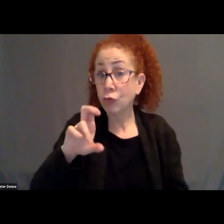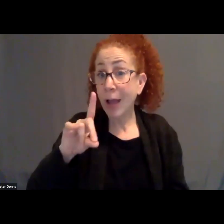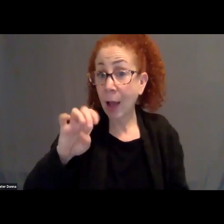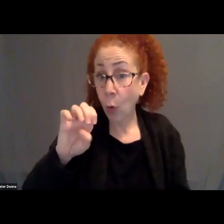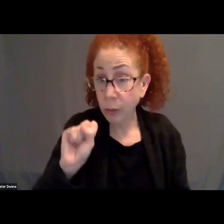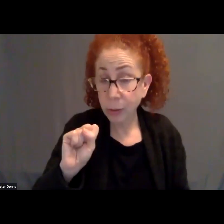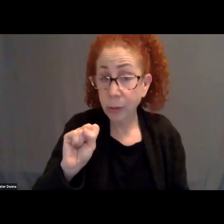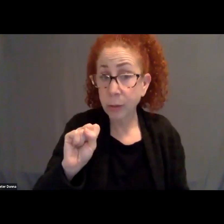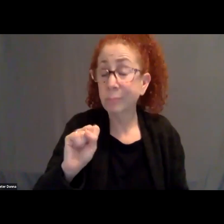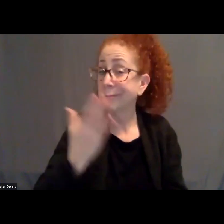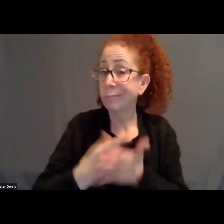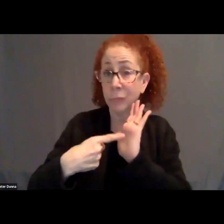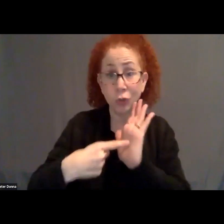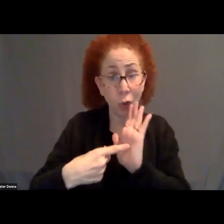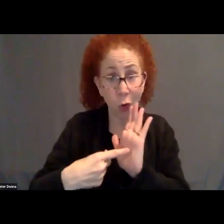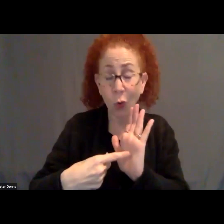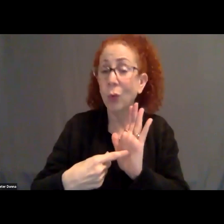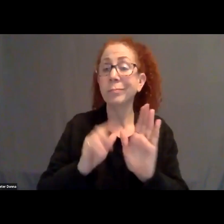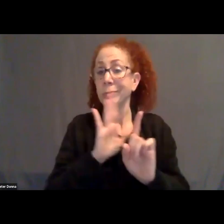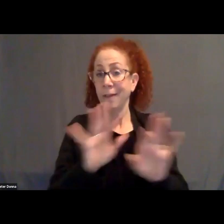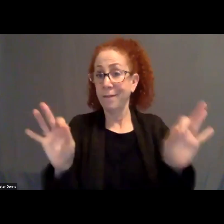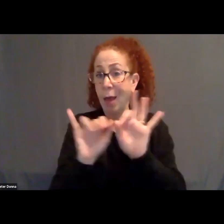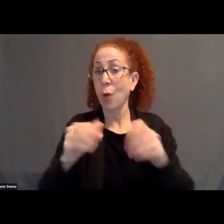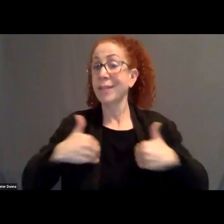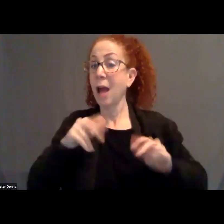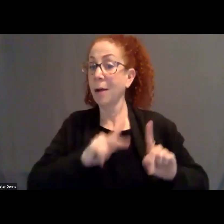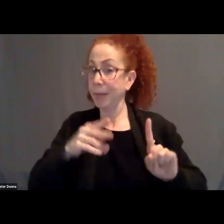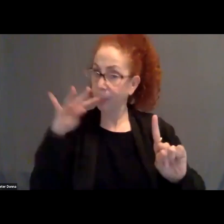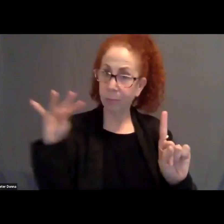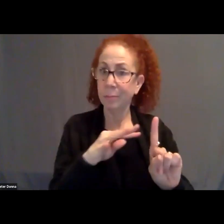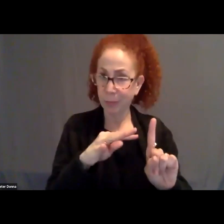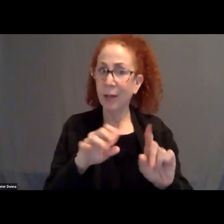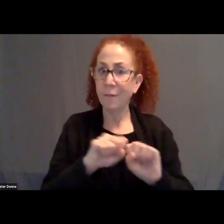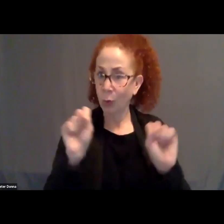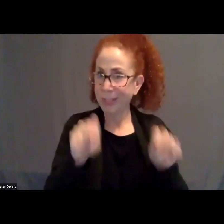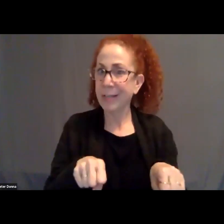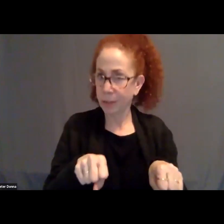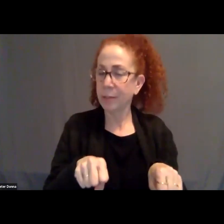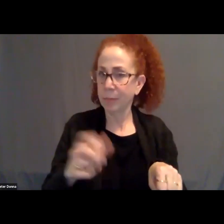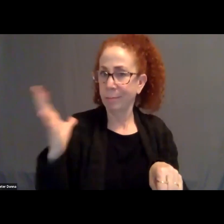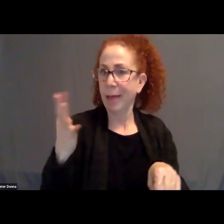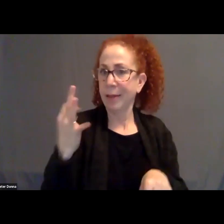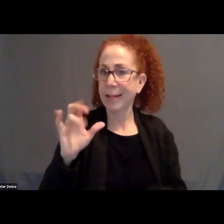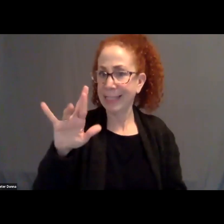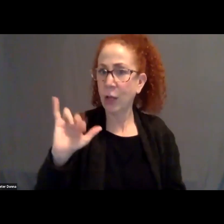attest to the particular value of young people to systems of authority in the 19th century imperial